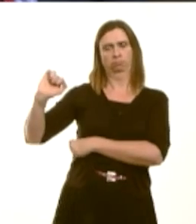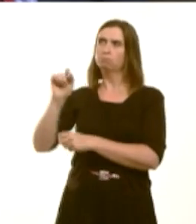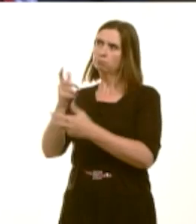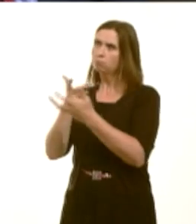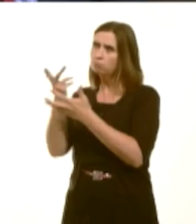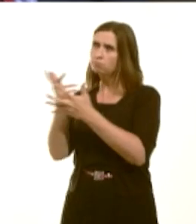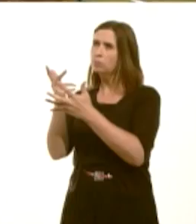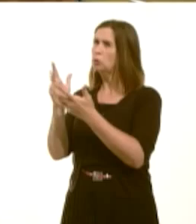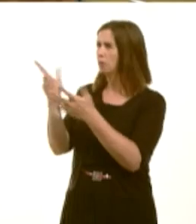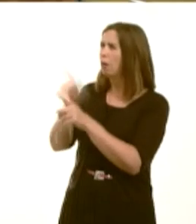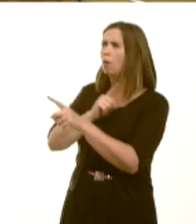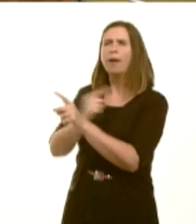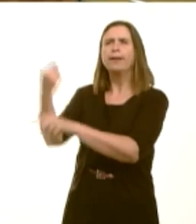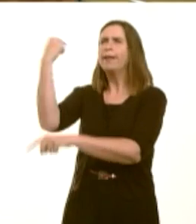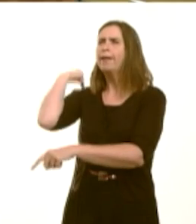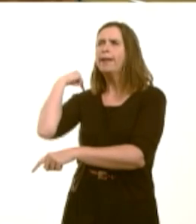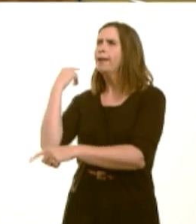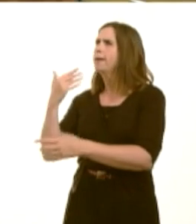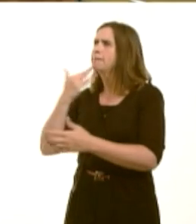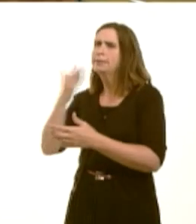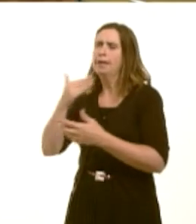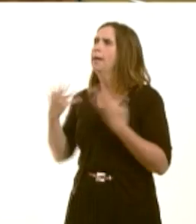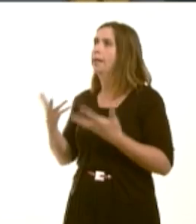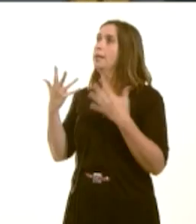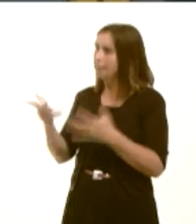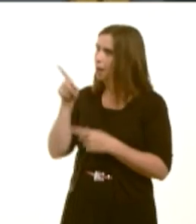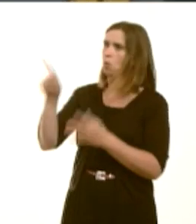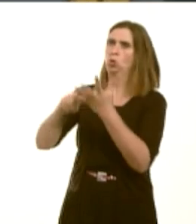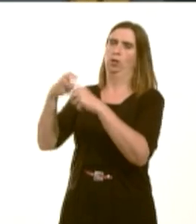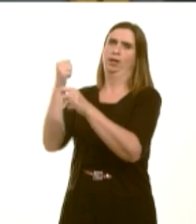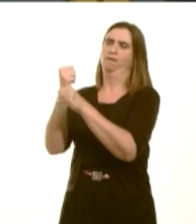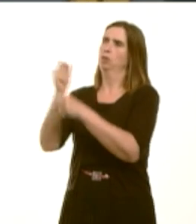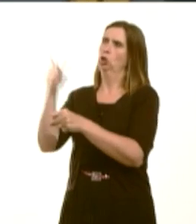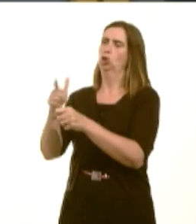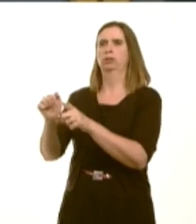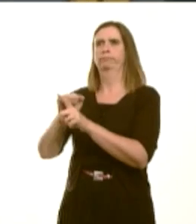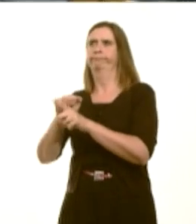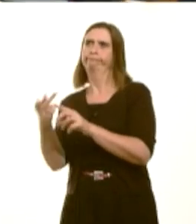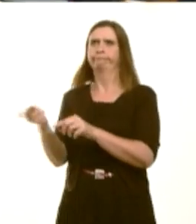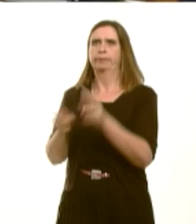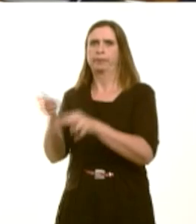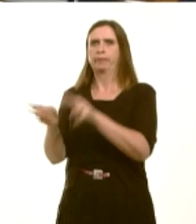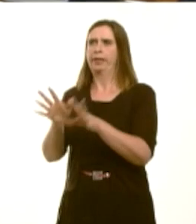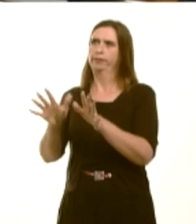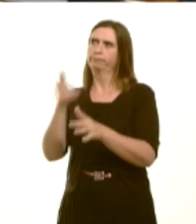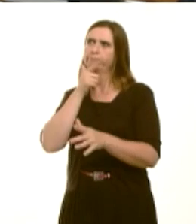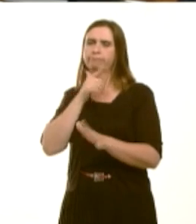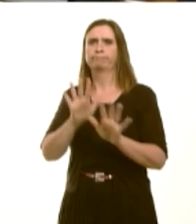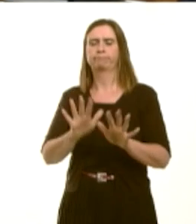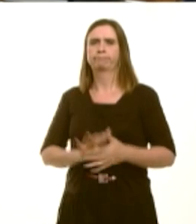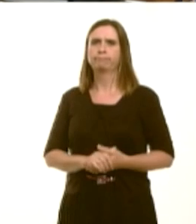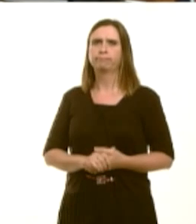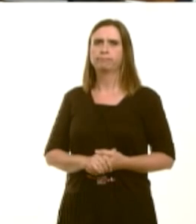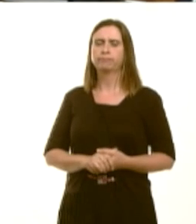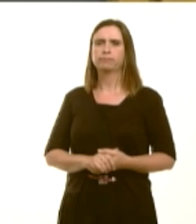at that time are righted now by the UK Government. Mohammad Asghar: First Minister, earlier this